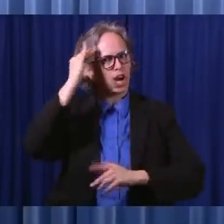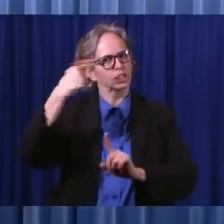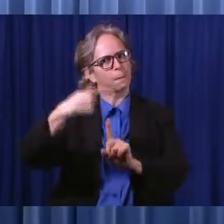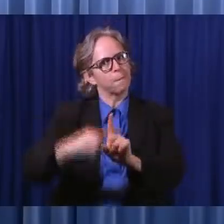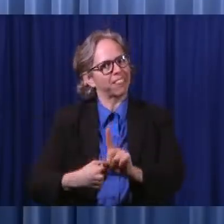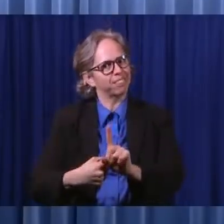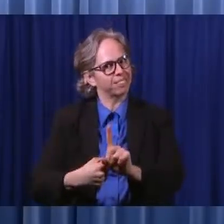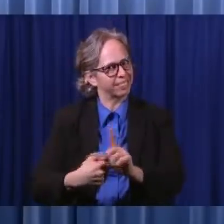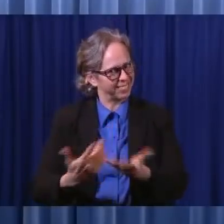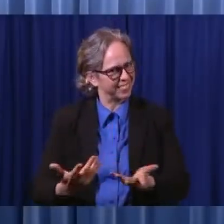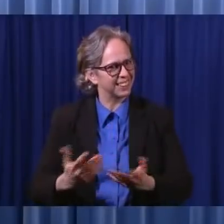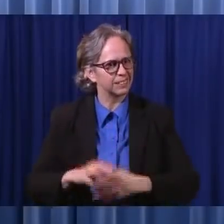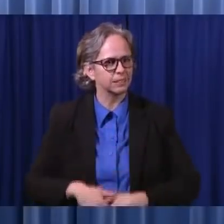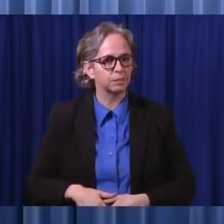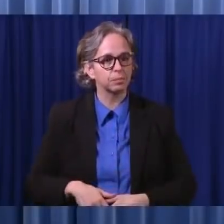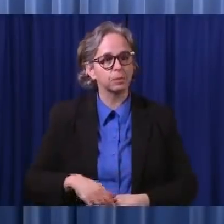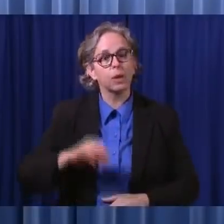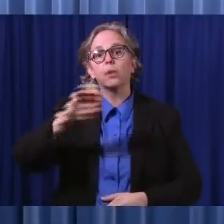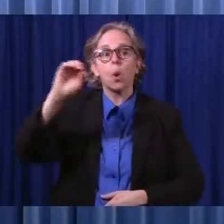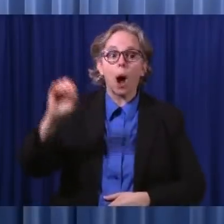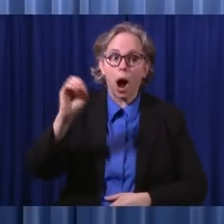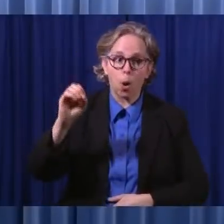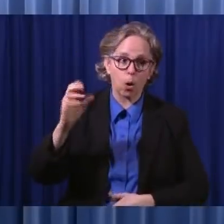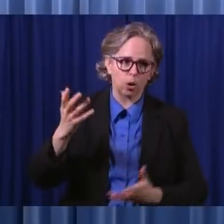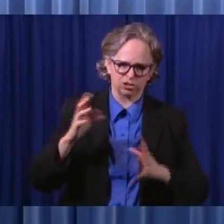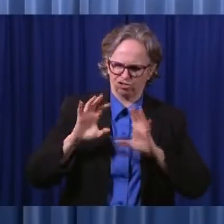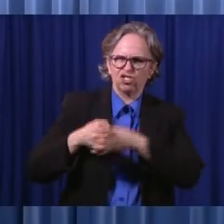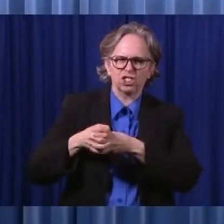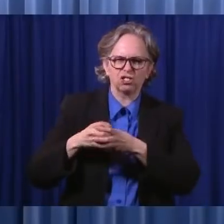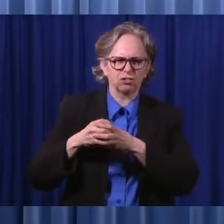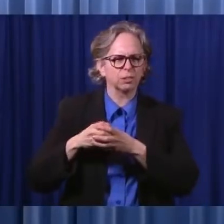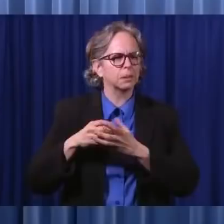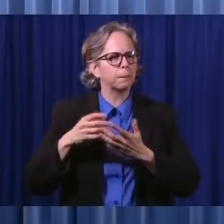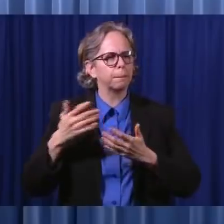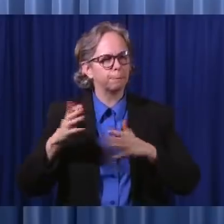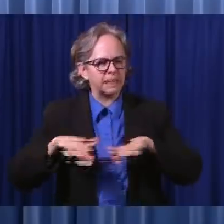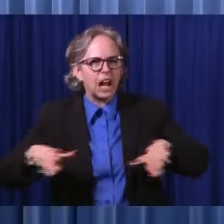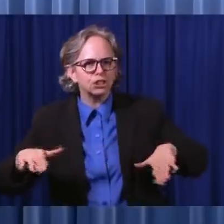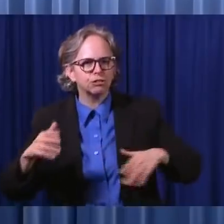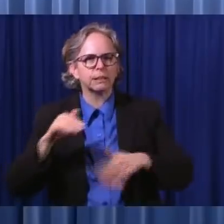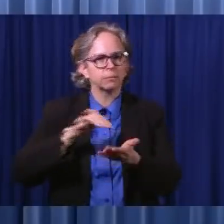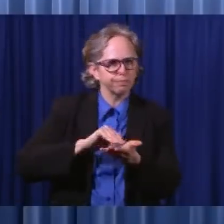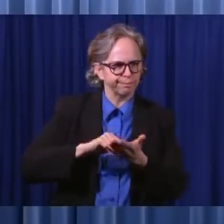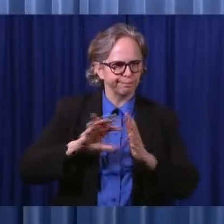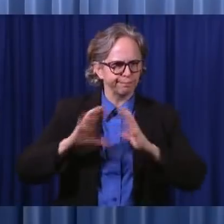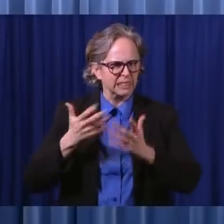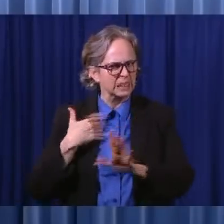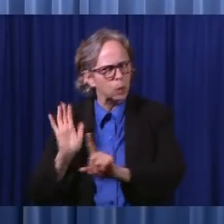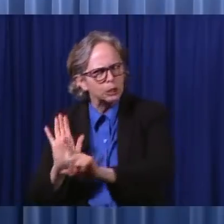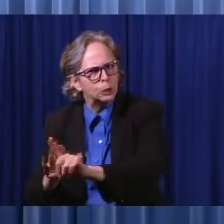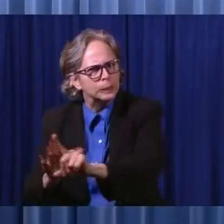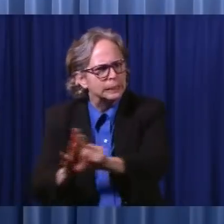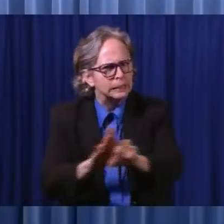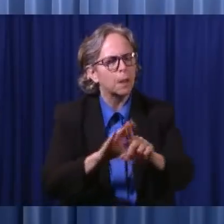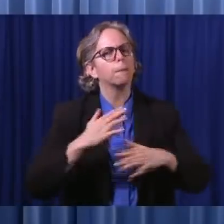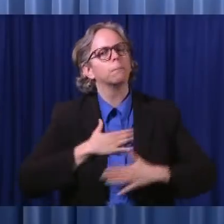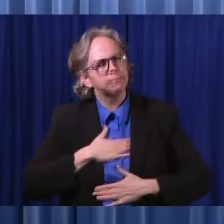USE A HELMET. BIKE HELMET SAFETY AWARENESS MONTH IN OHIO. THE OHIO CHAPTER OF THE AMERICAN